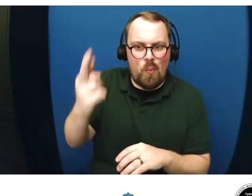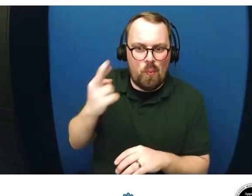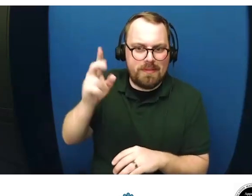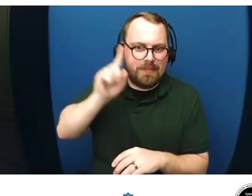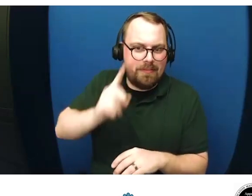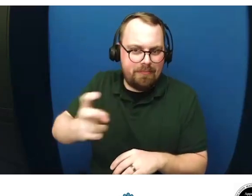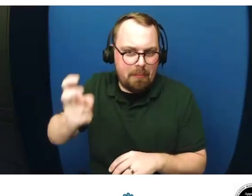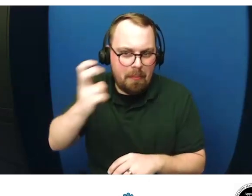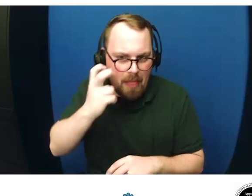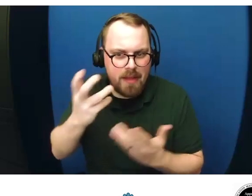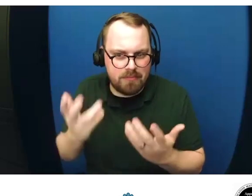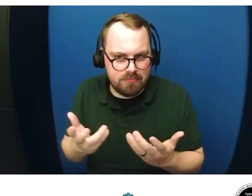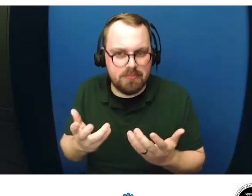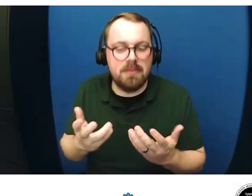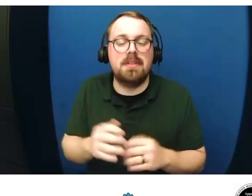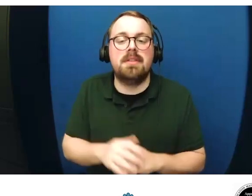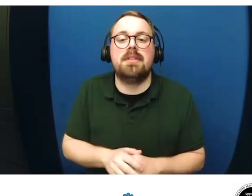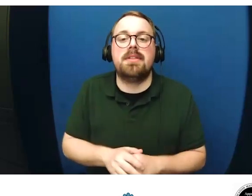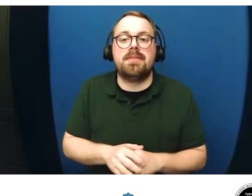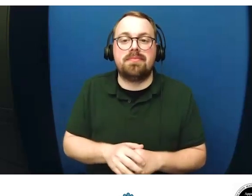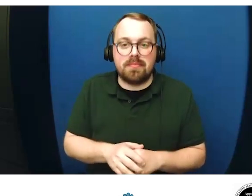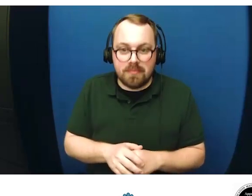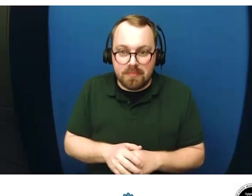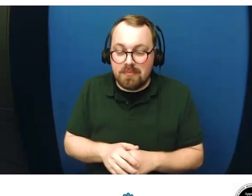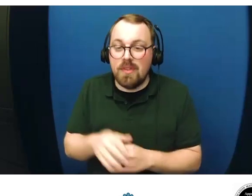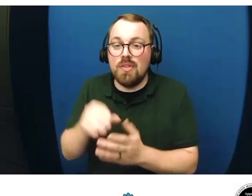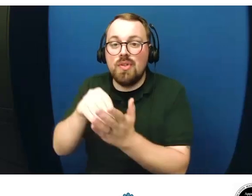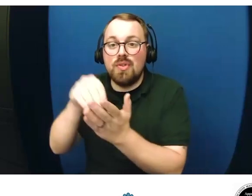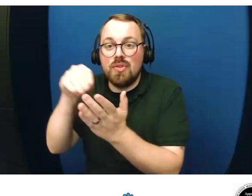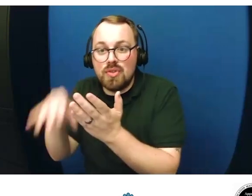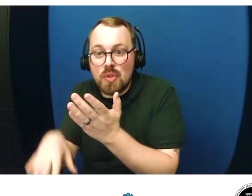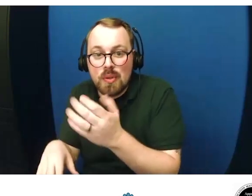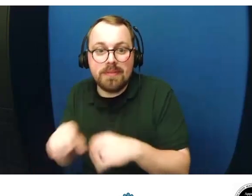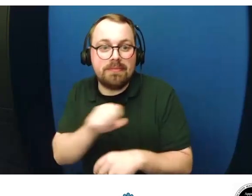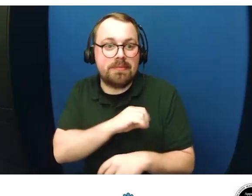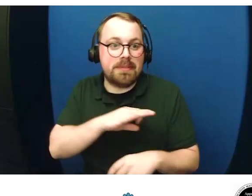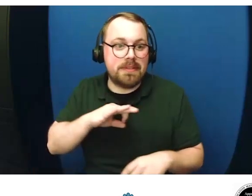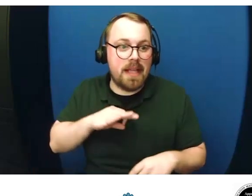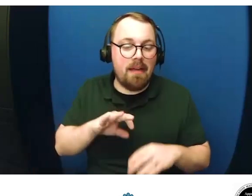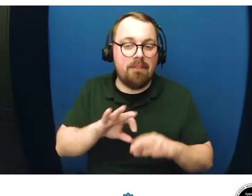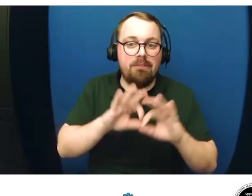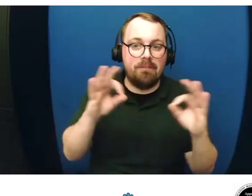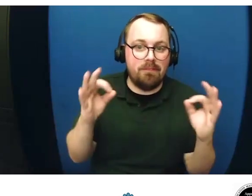the student or the people there to support them